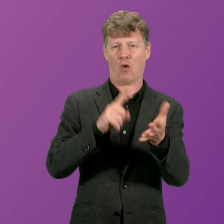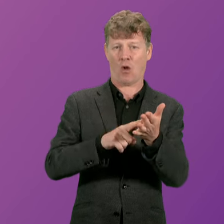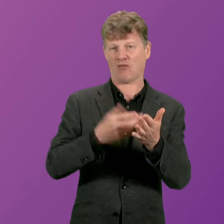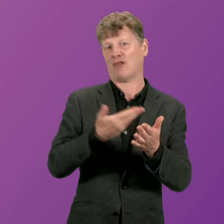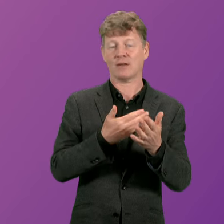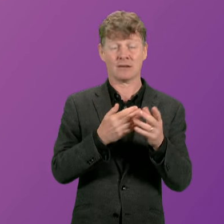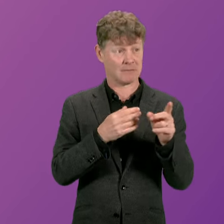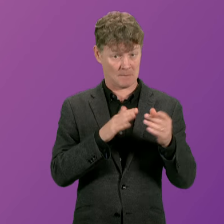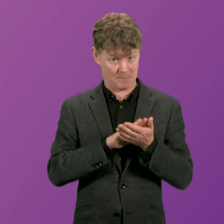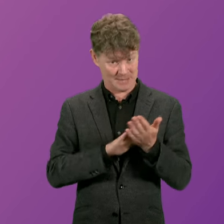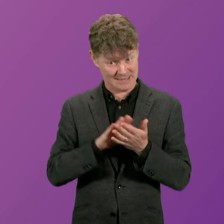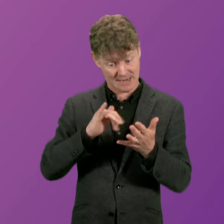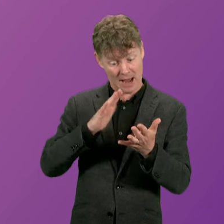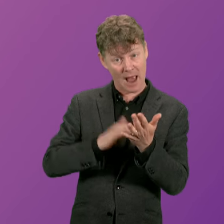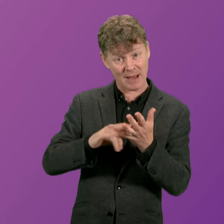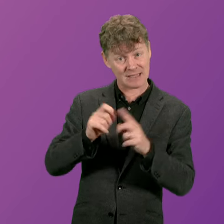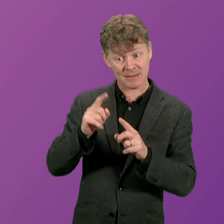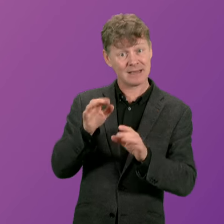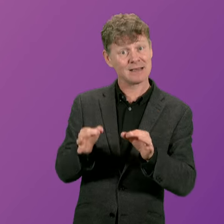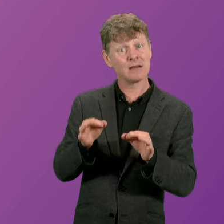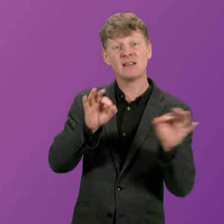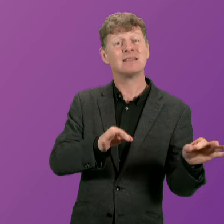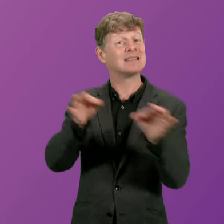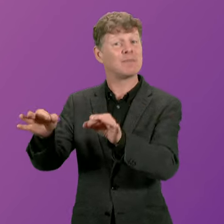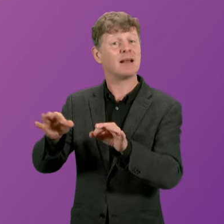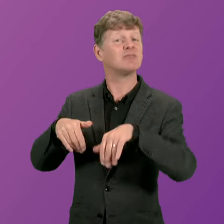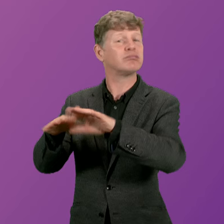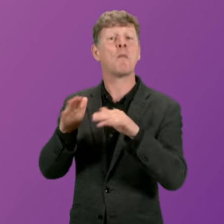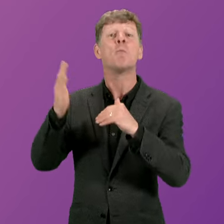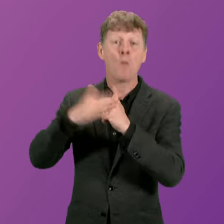days should face a recall petition so that the public can decide whether they